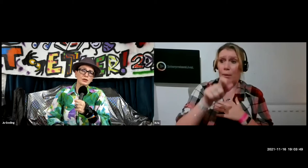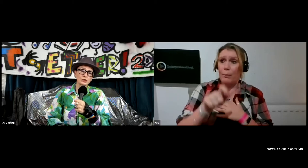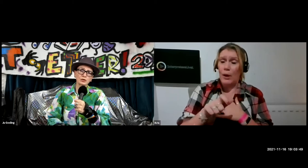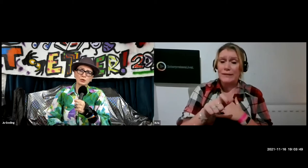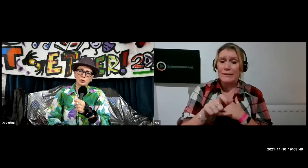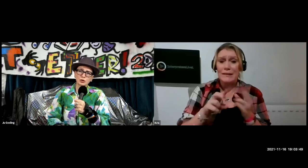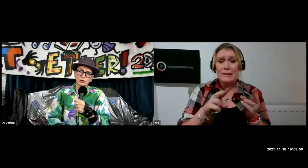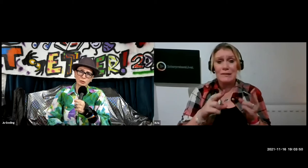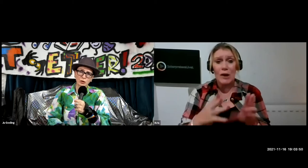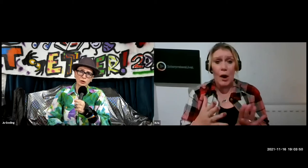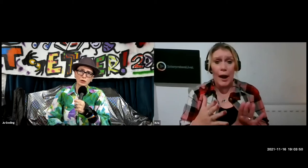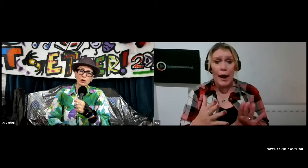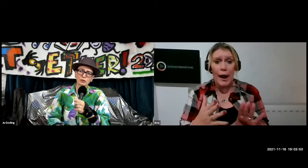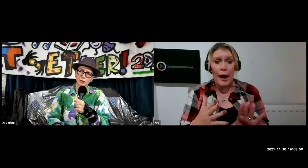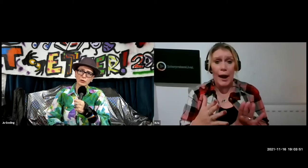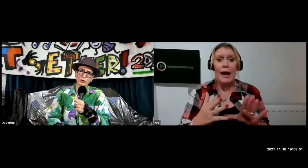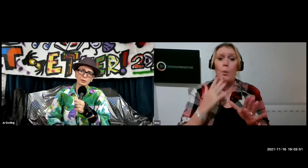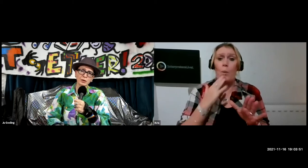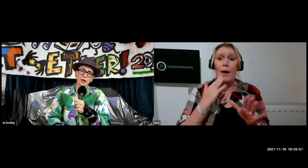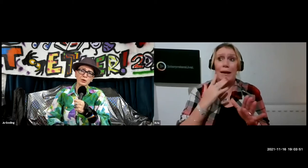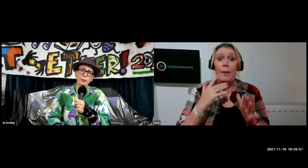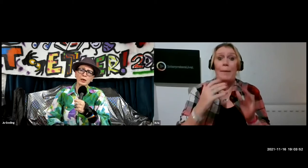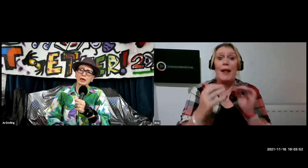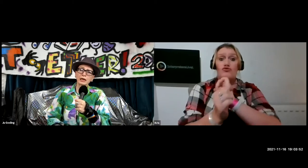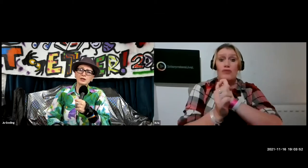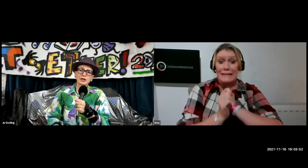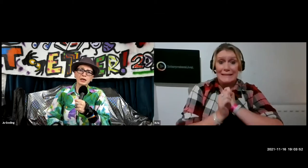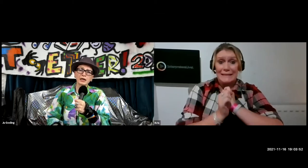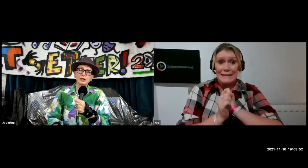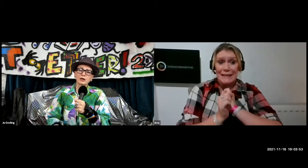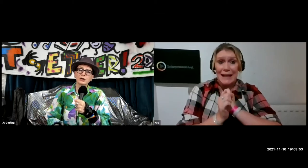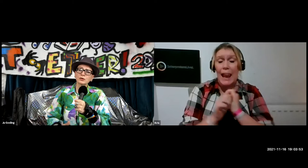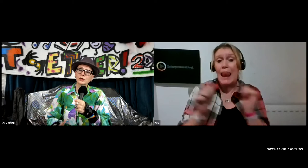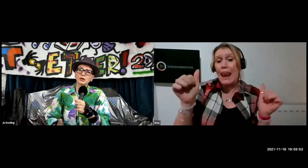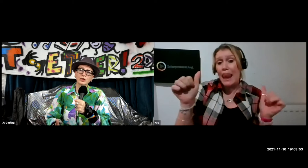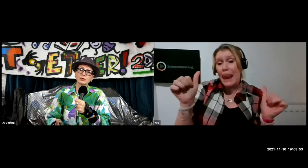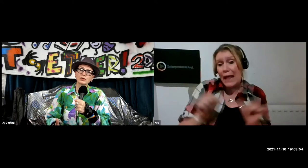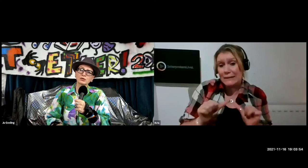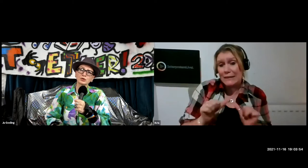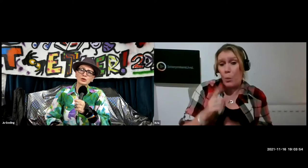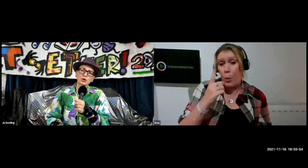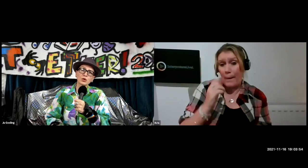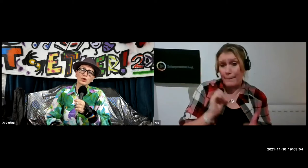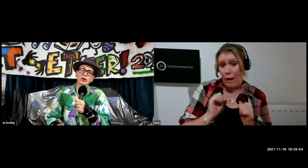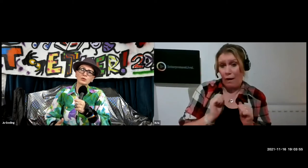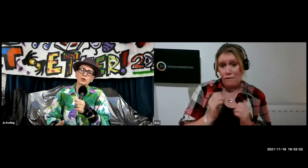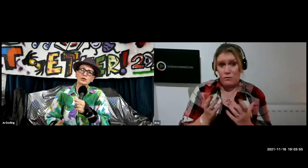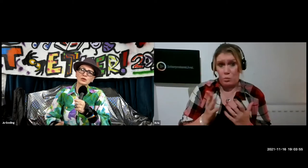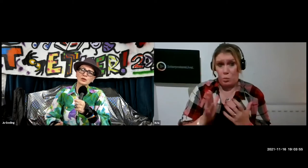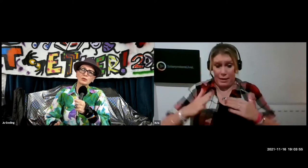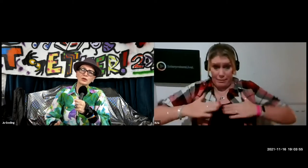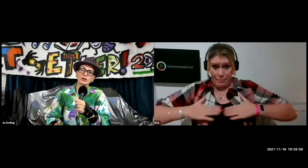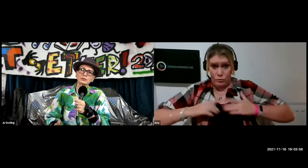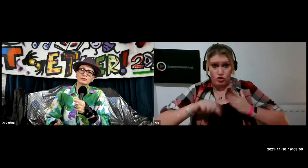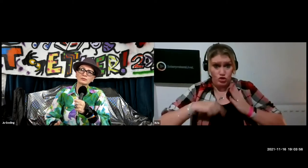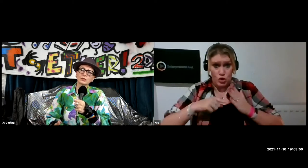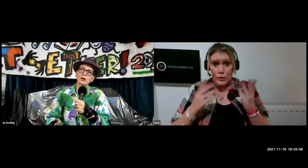than a quarter of a mile where I was now, that was a shock, wasn't something